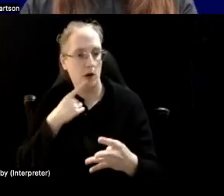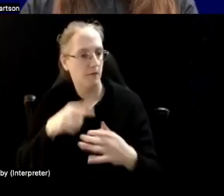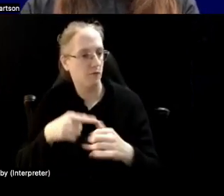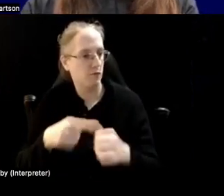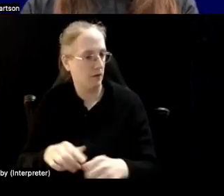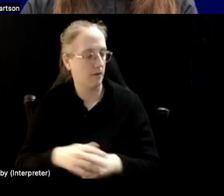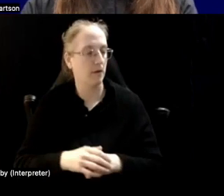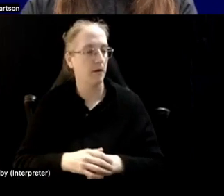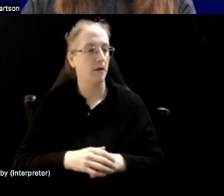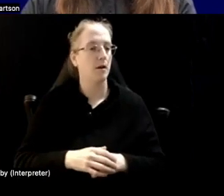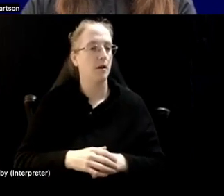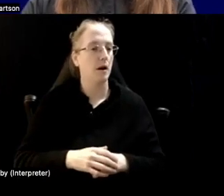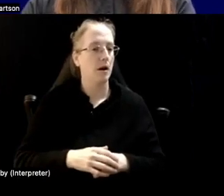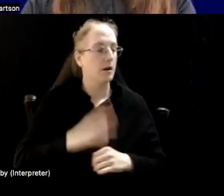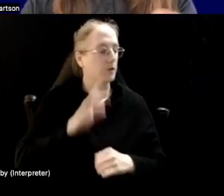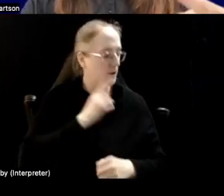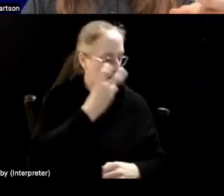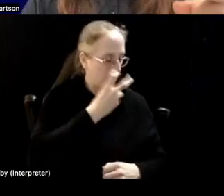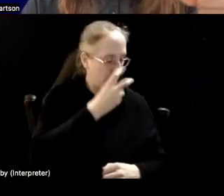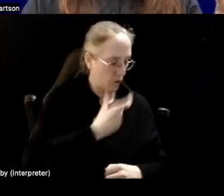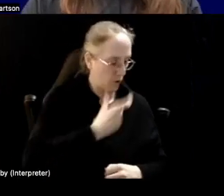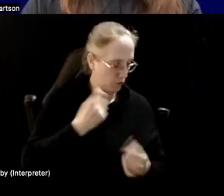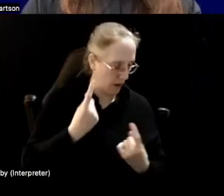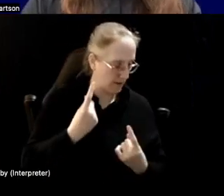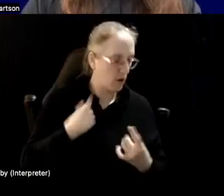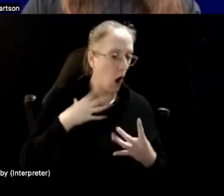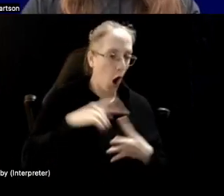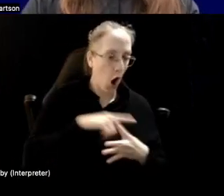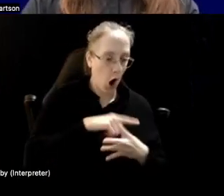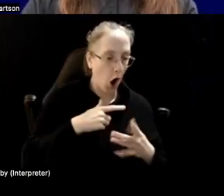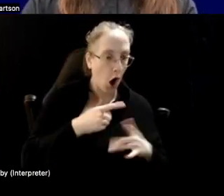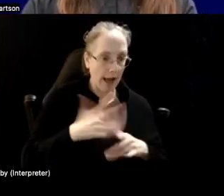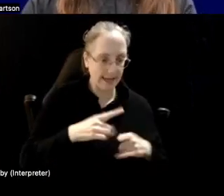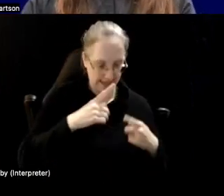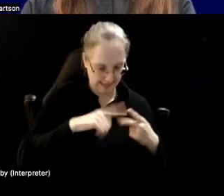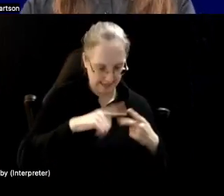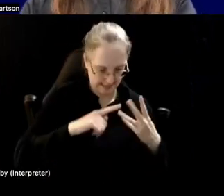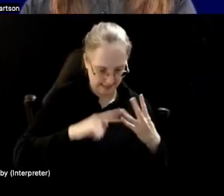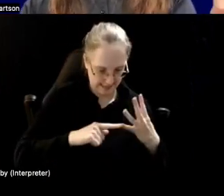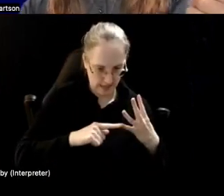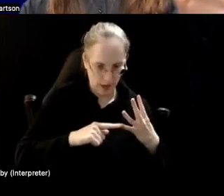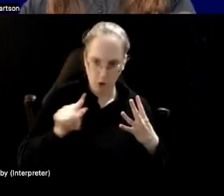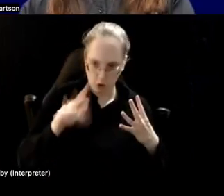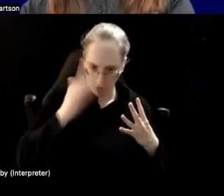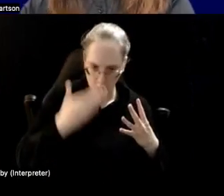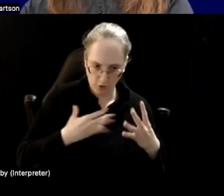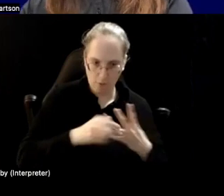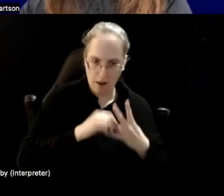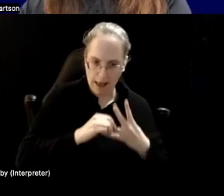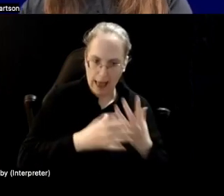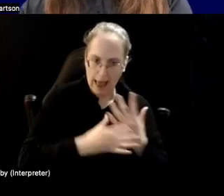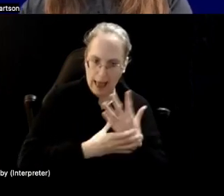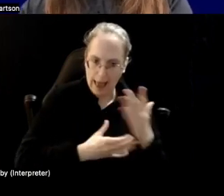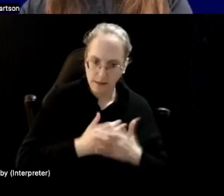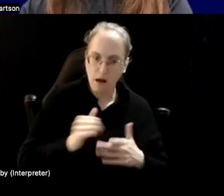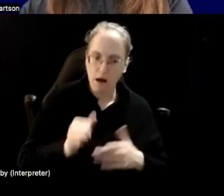doing with my hands, that is what they responded to", or "This thing I was doing with my leg or